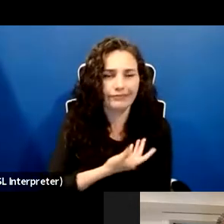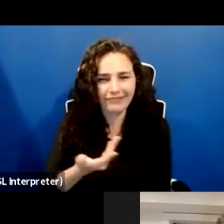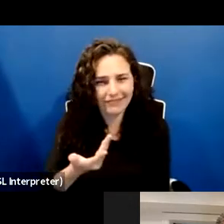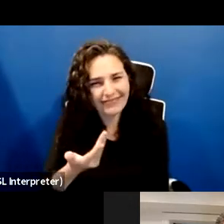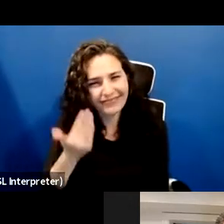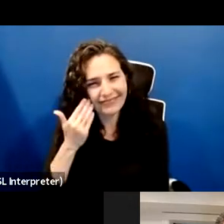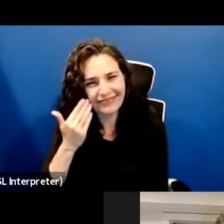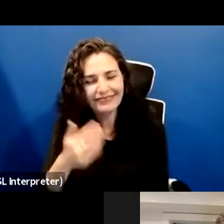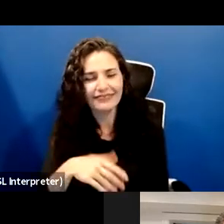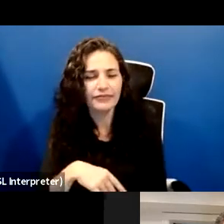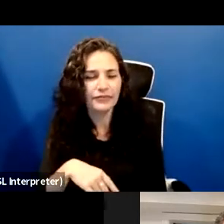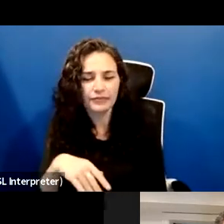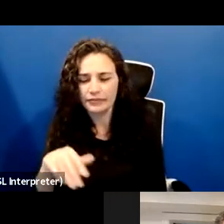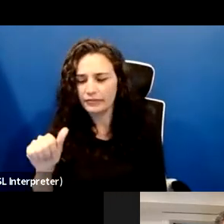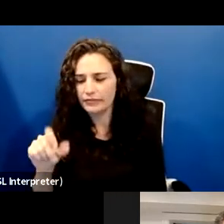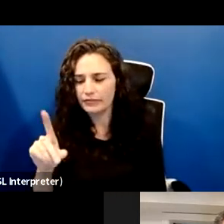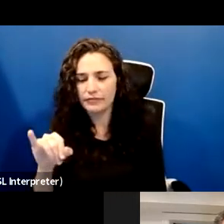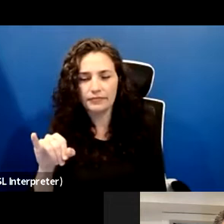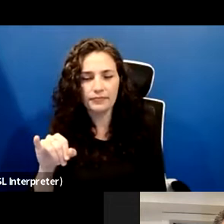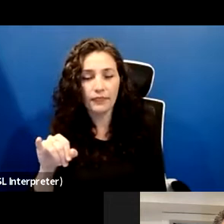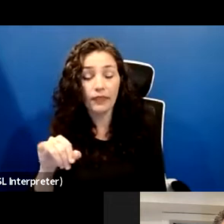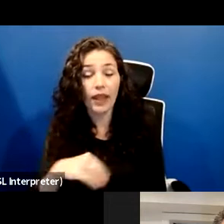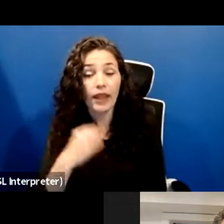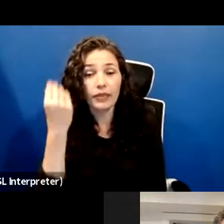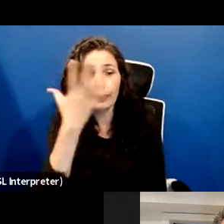Listen, the beautiful thing is that John, Mirtha,